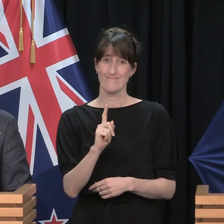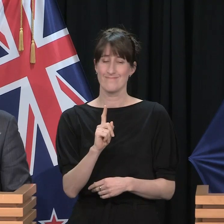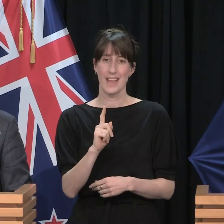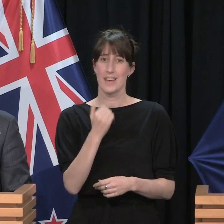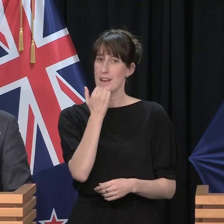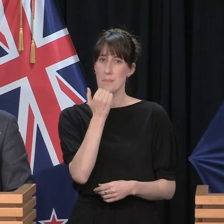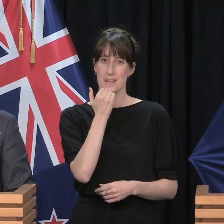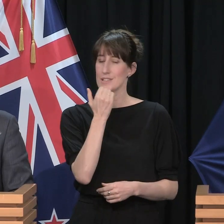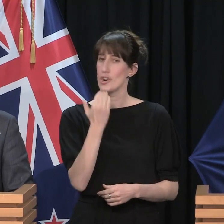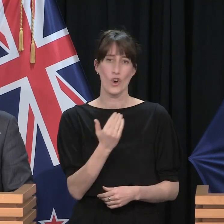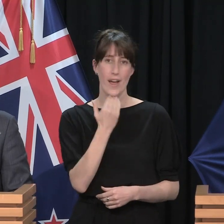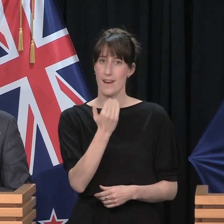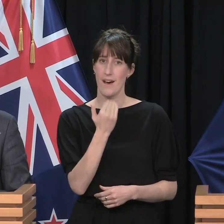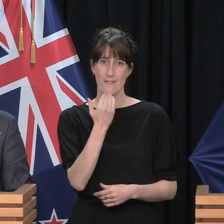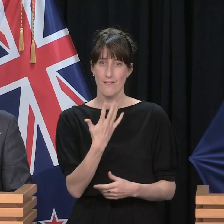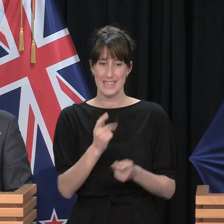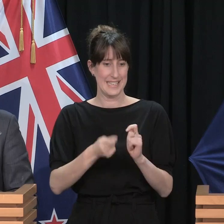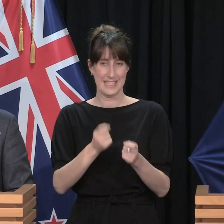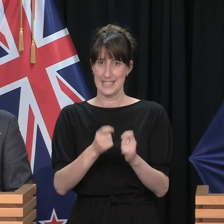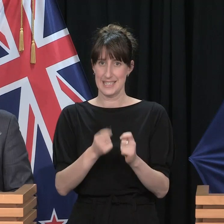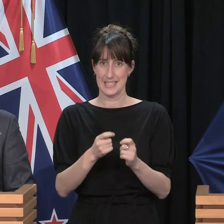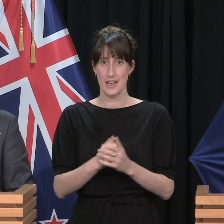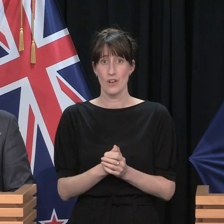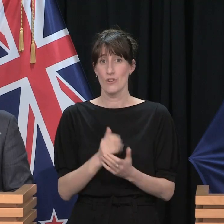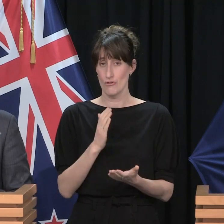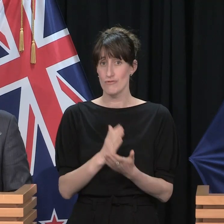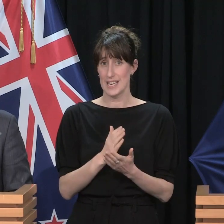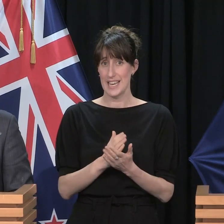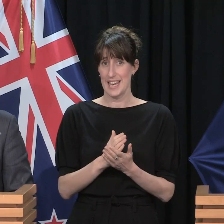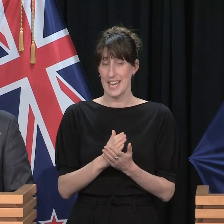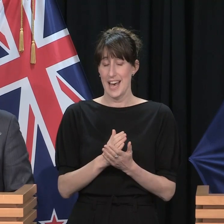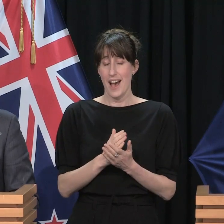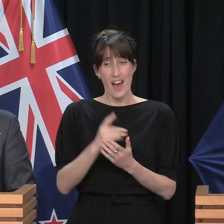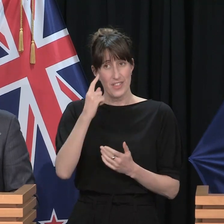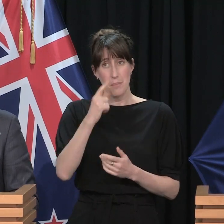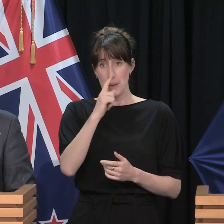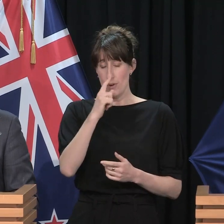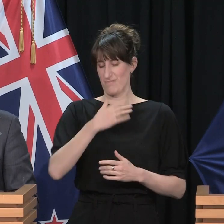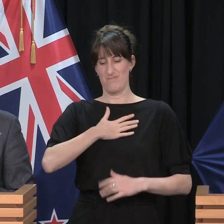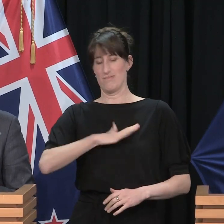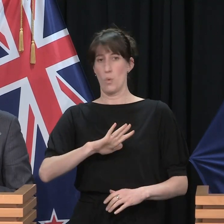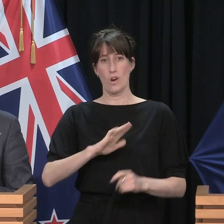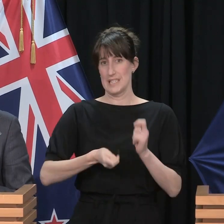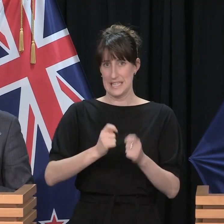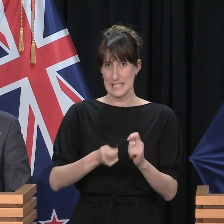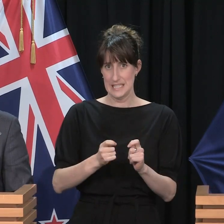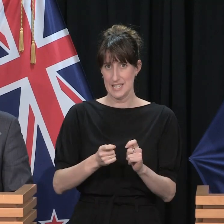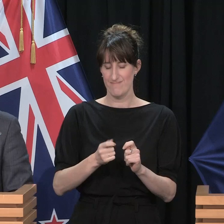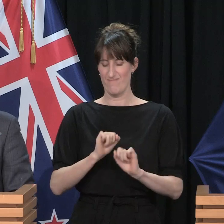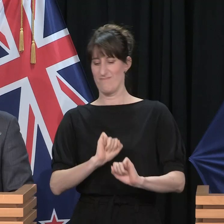seeing the numbers overall that we want to see. One of the issues that we are facing and let's be frank about